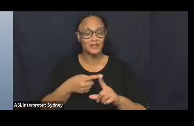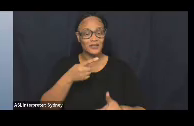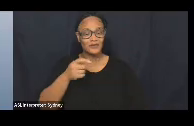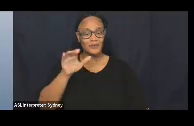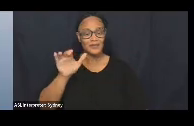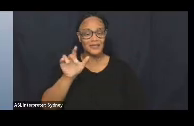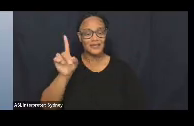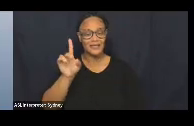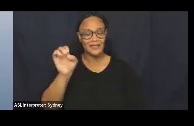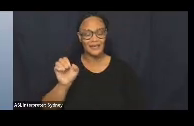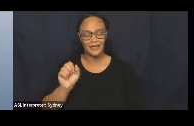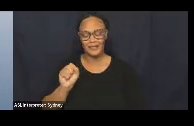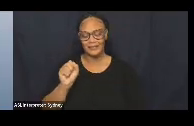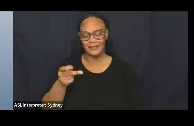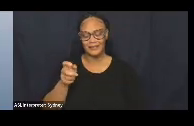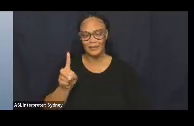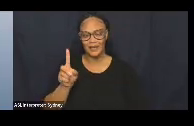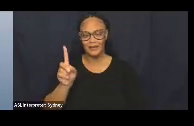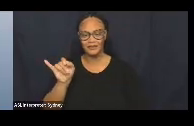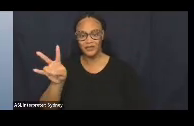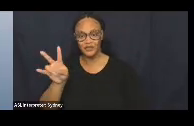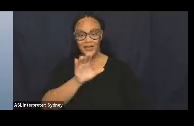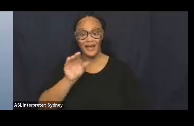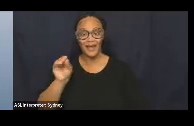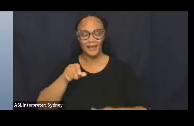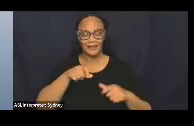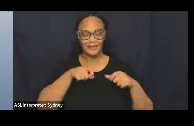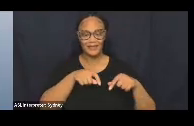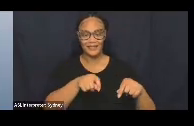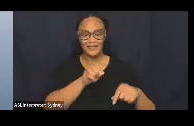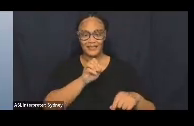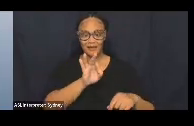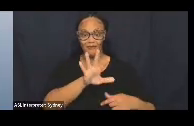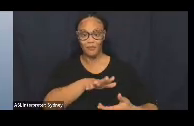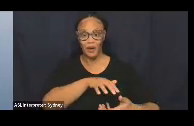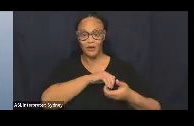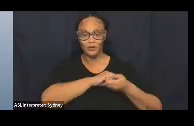and the Seeds of Partnership Project. Thank you for taking the time out of your schedule to join